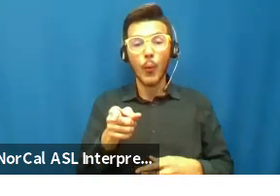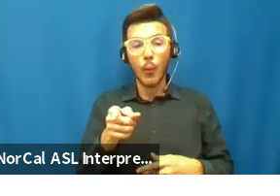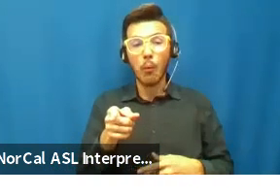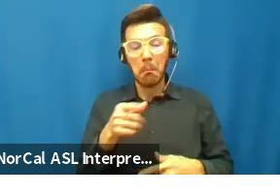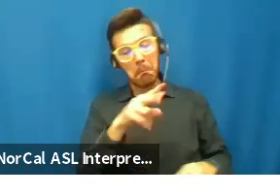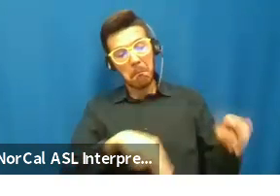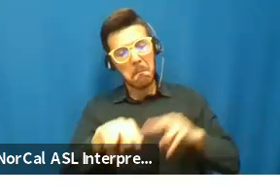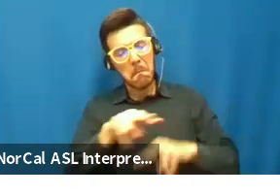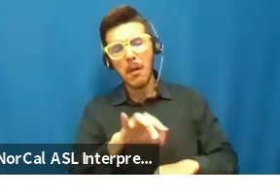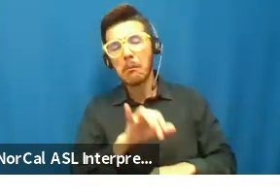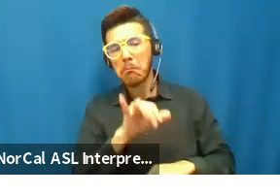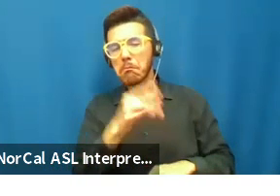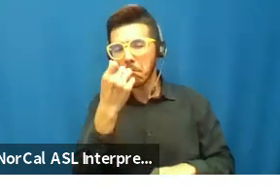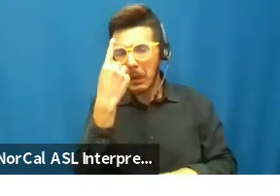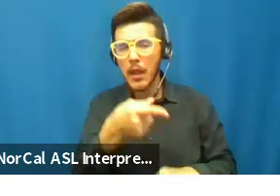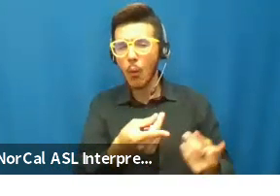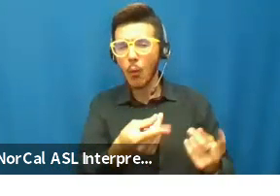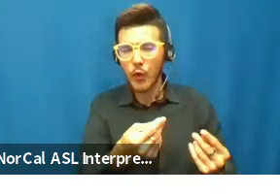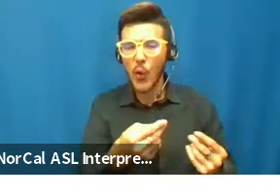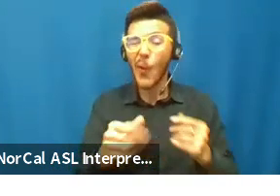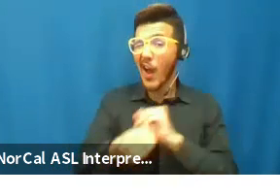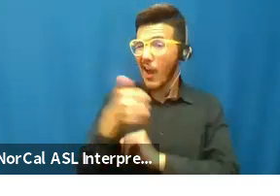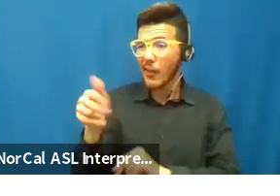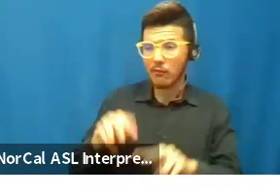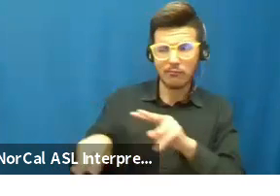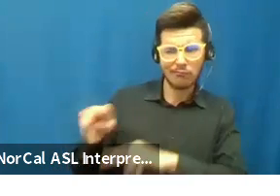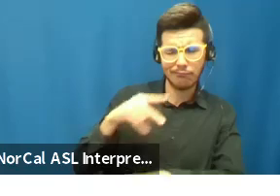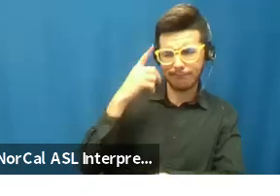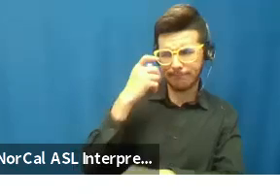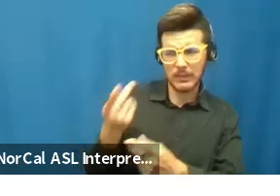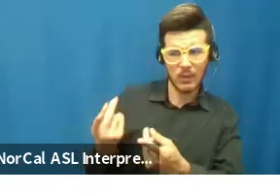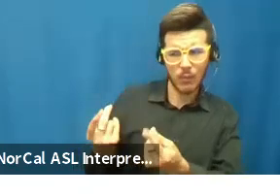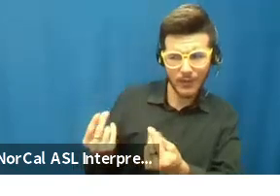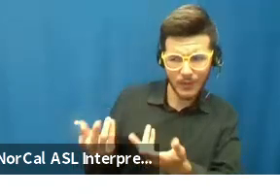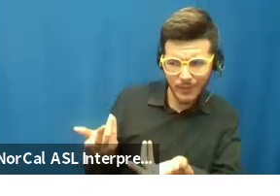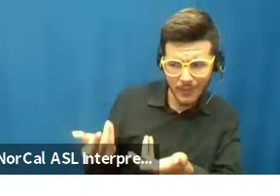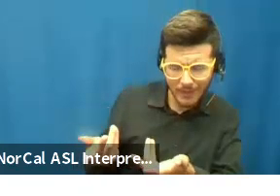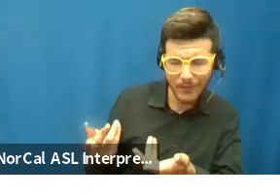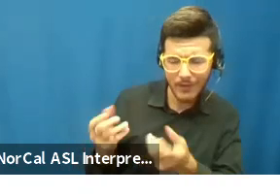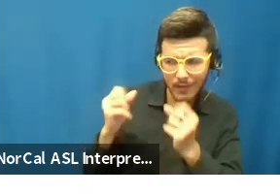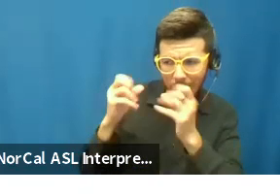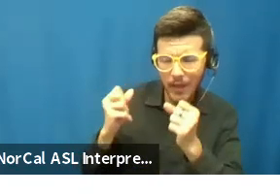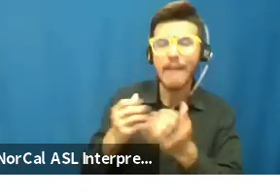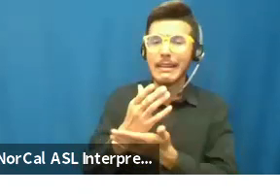and some that were a little surprising. Again, we had some departments that were replicated across